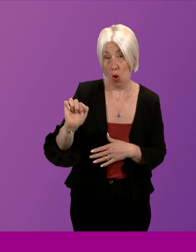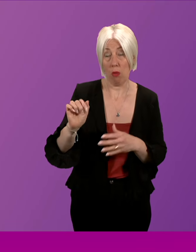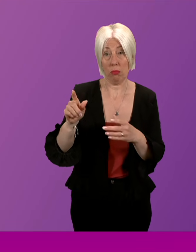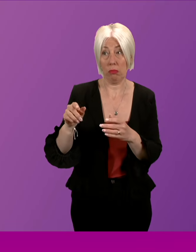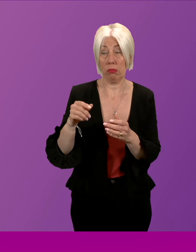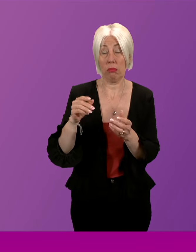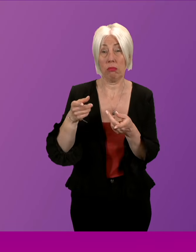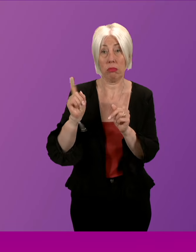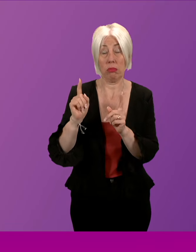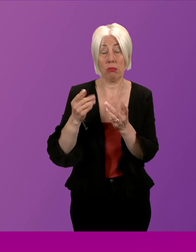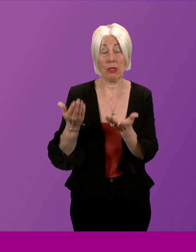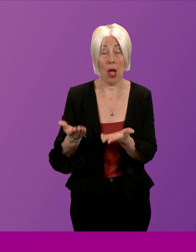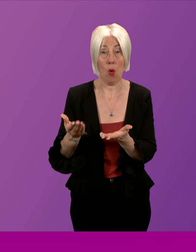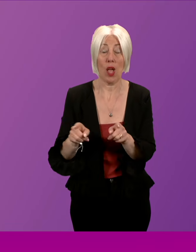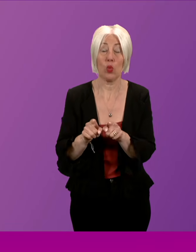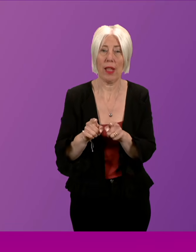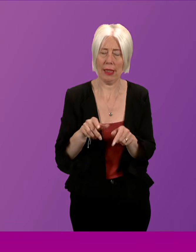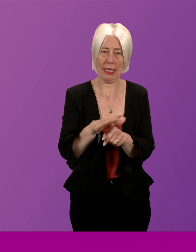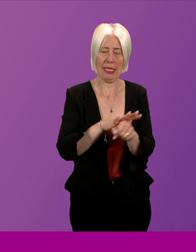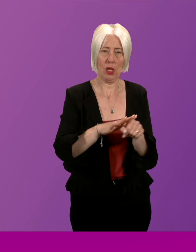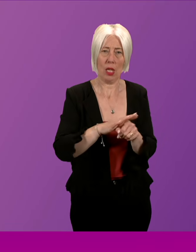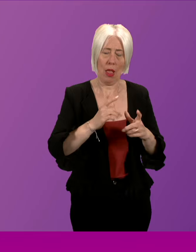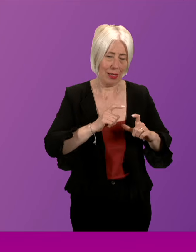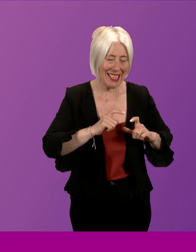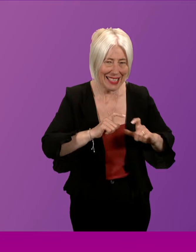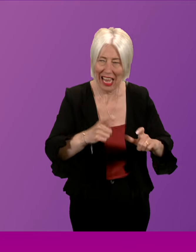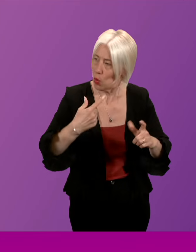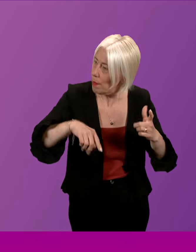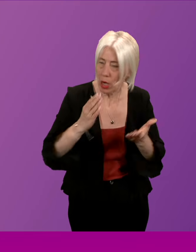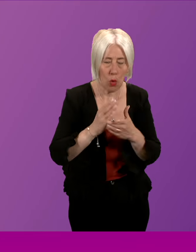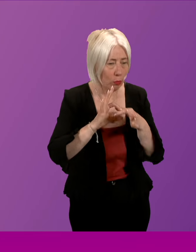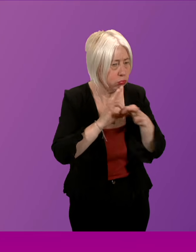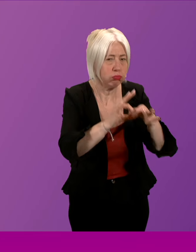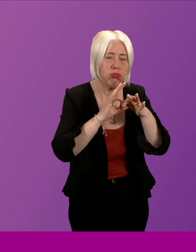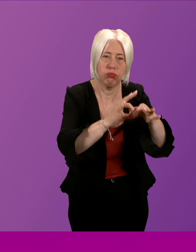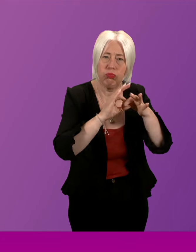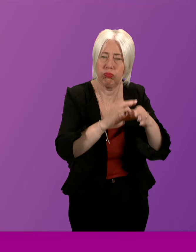been affected—of the Government’s sustained engagement with Clackmannanshire Council